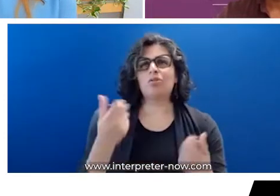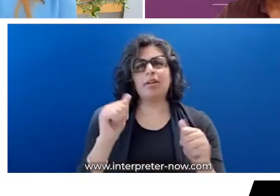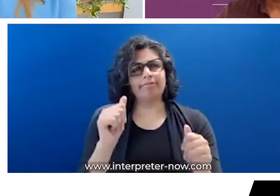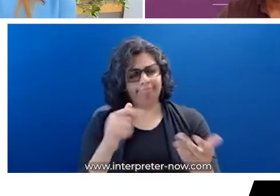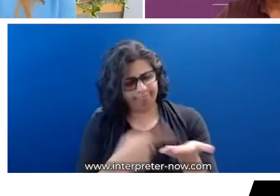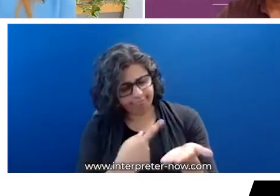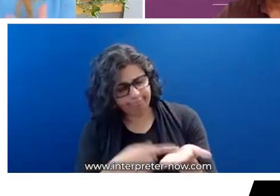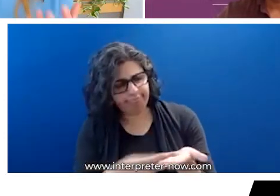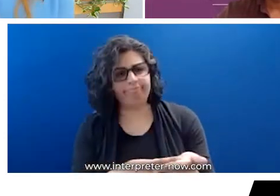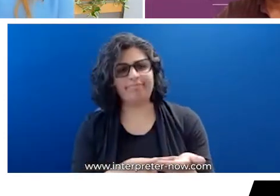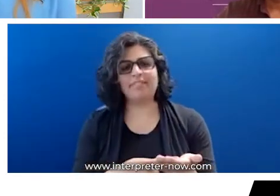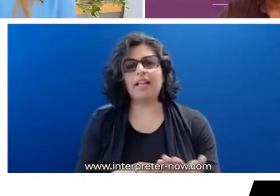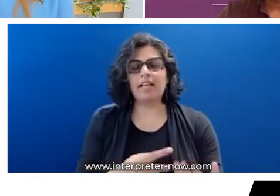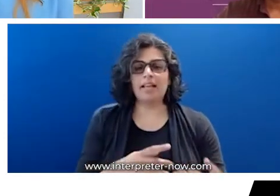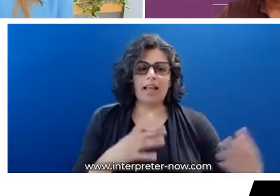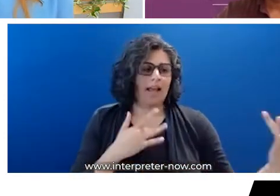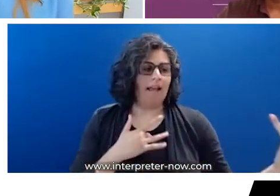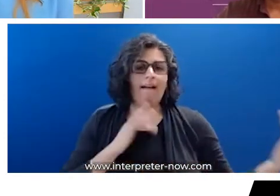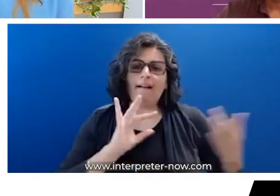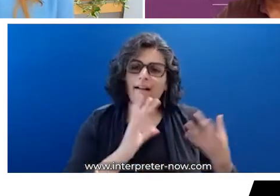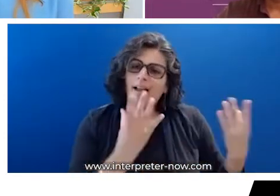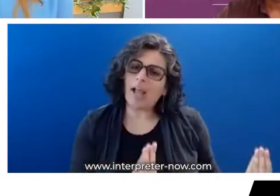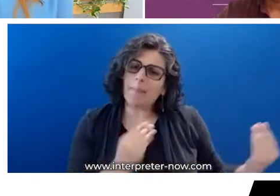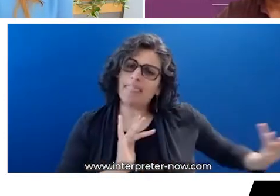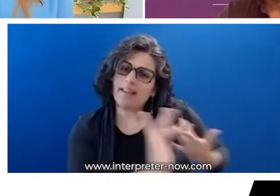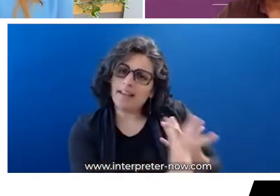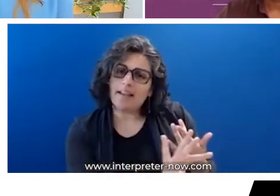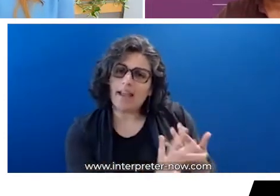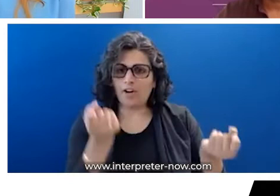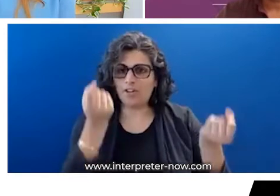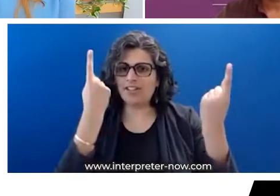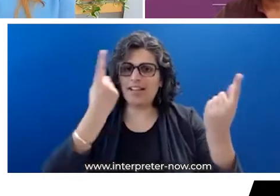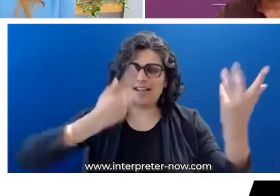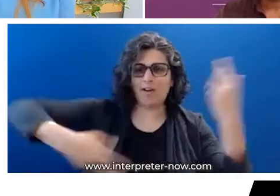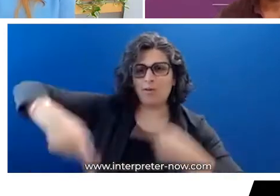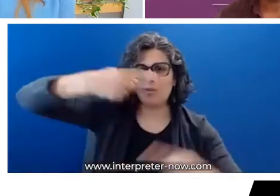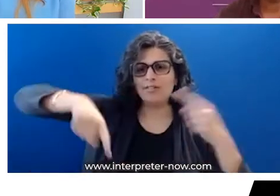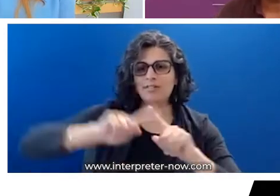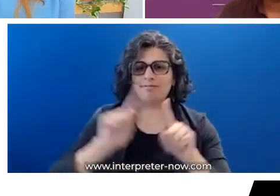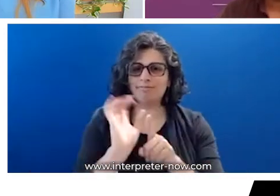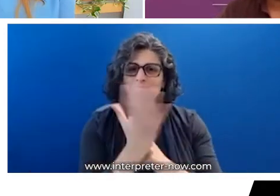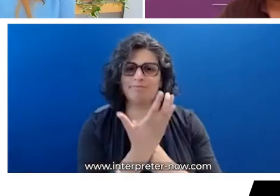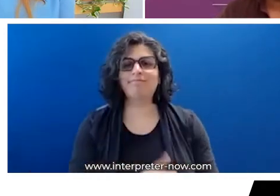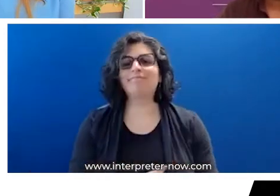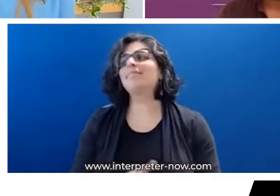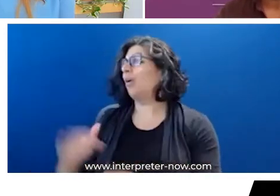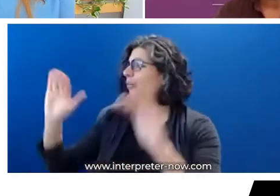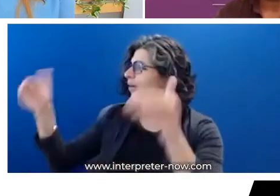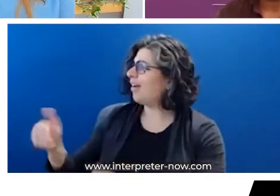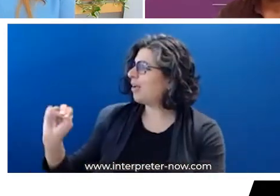teams and create more diversity, equity, and inclusion together. So welcome, Nika. Thank you so much, Melinda. Thanks for having me.